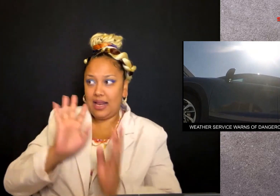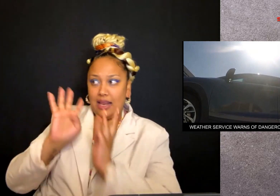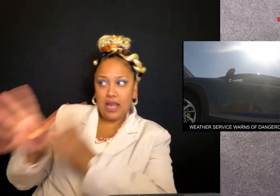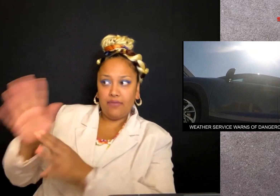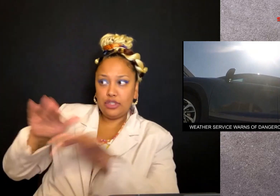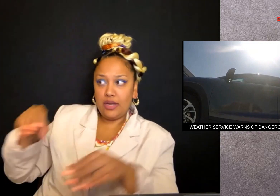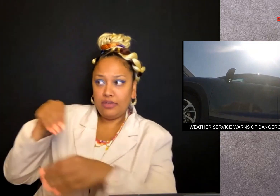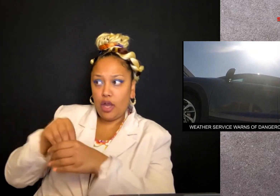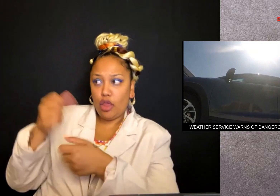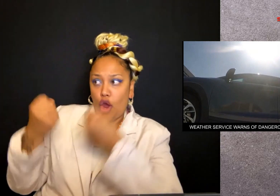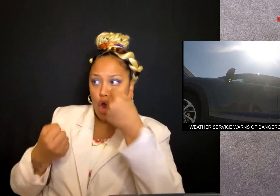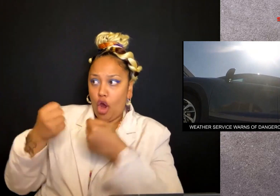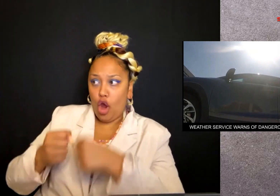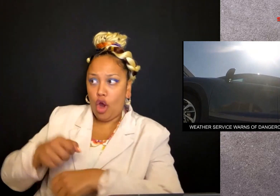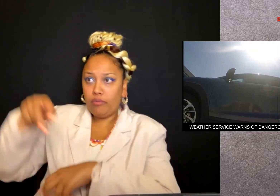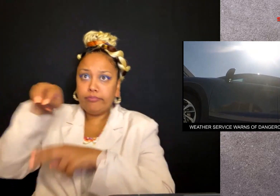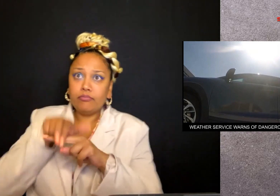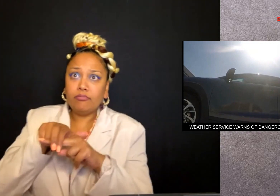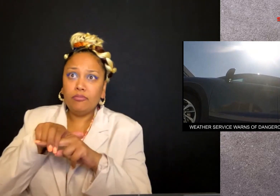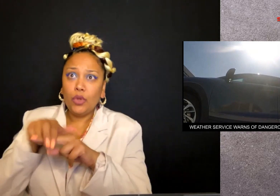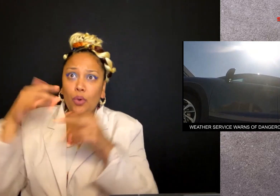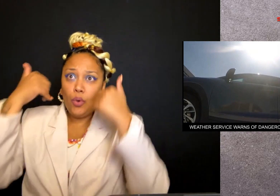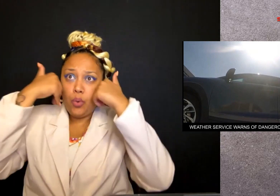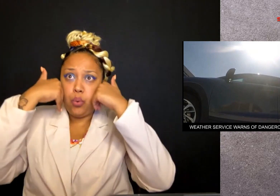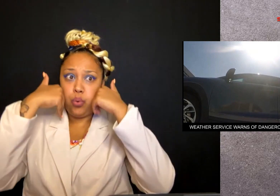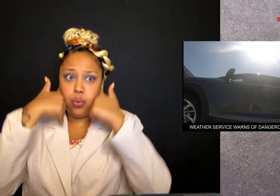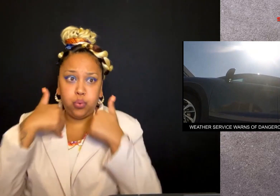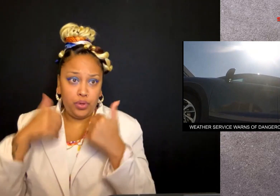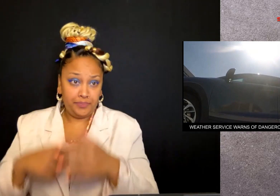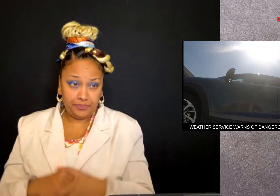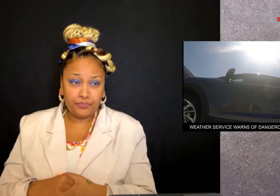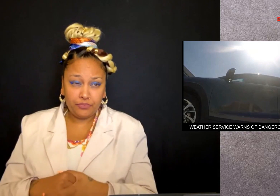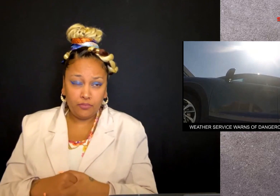around 38 children die every year after being left in a hot car